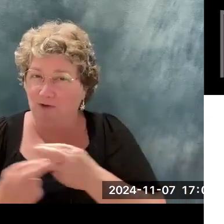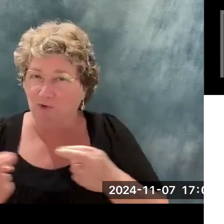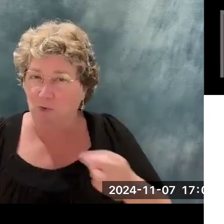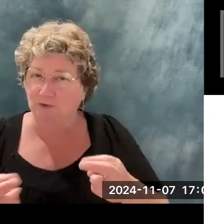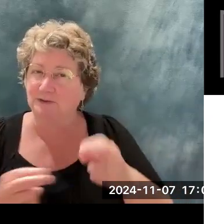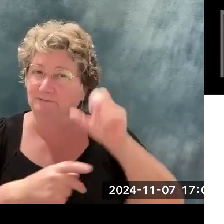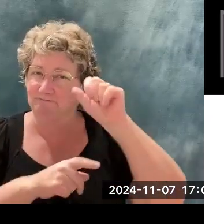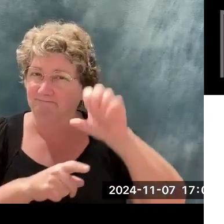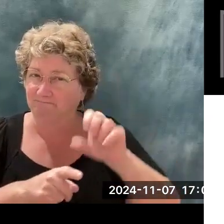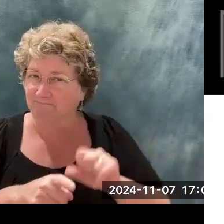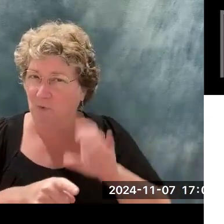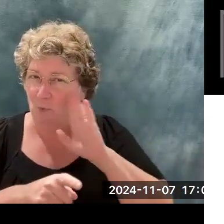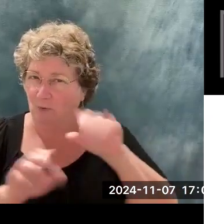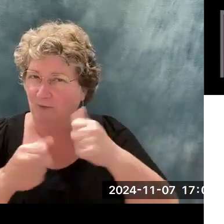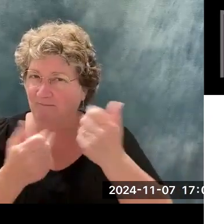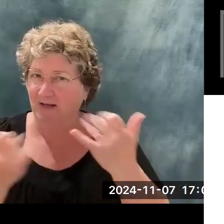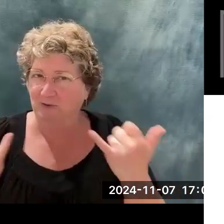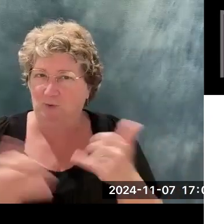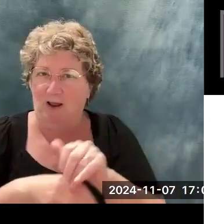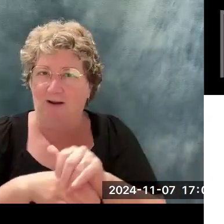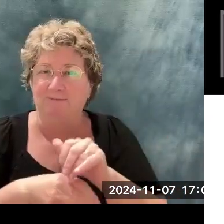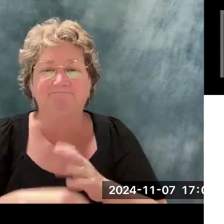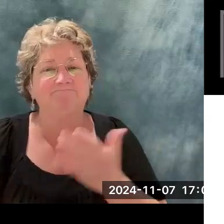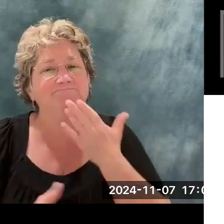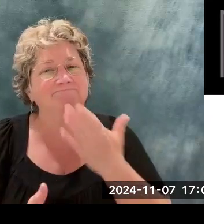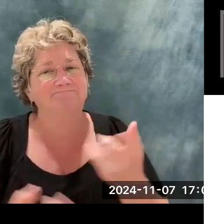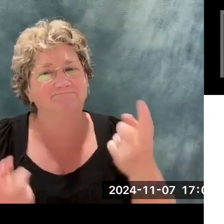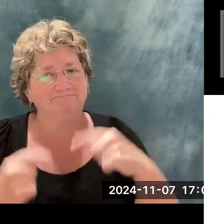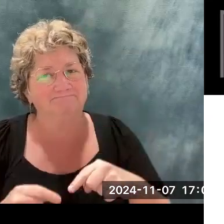of Education, I thank you for participating tonight, and I'm going to turn it over to Kate Bohan.